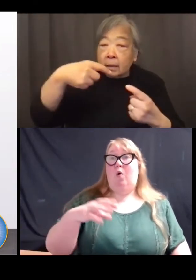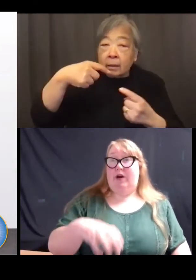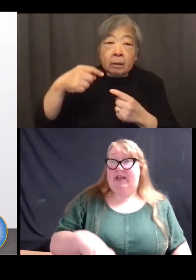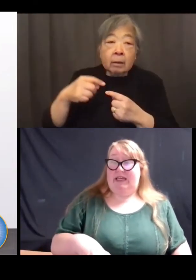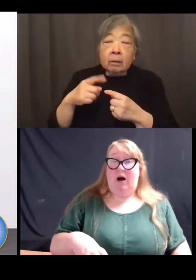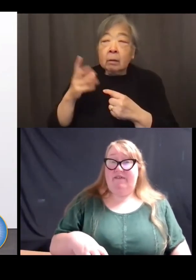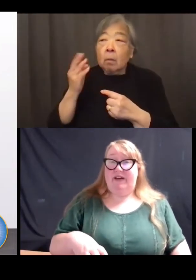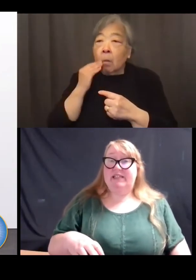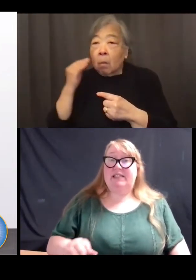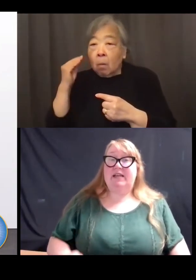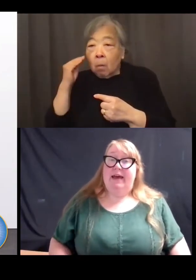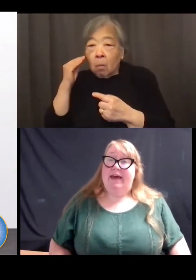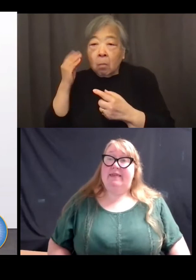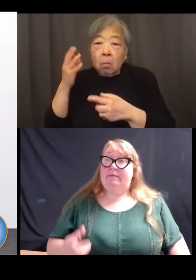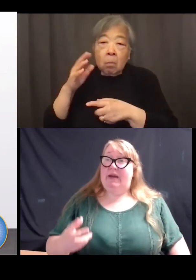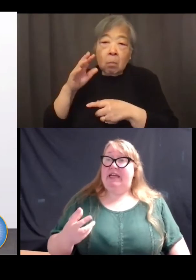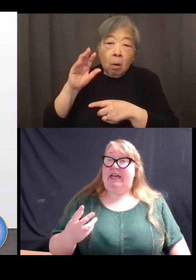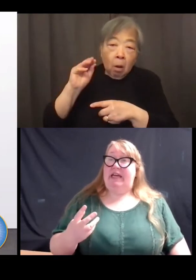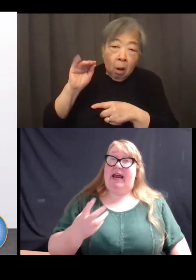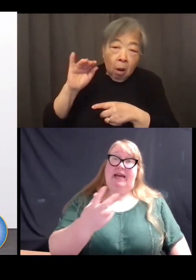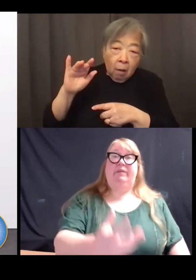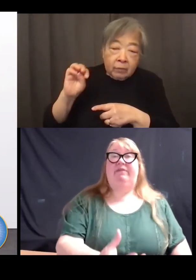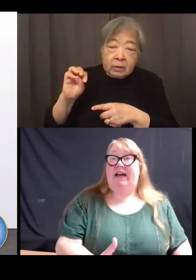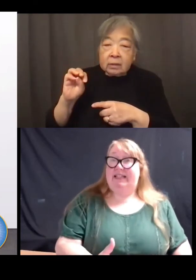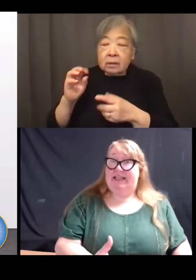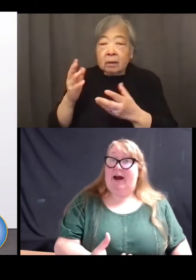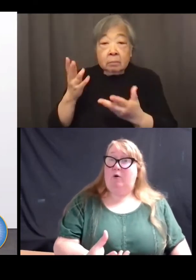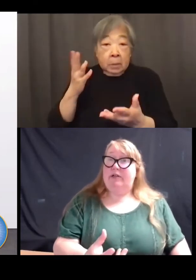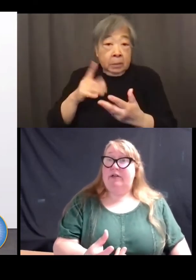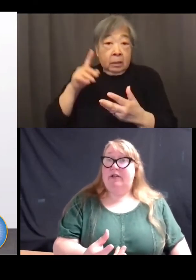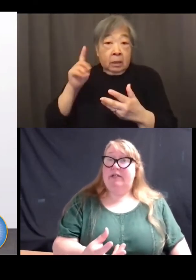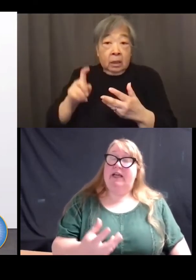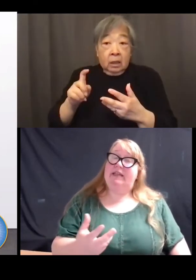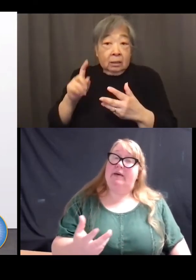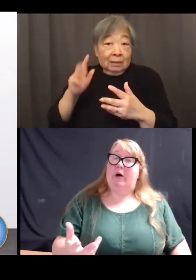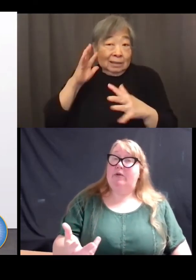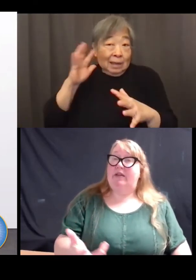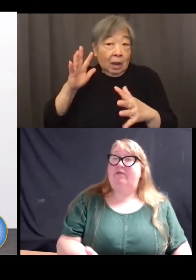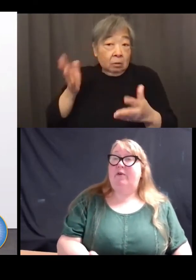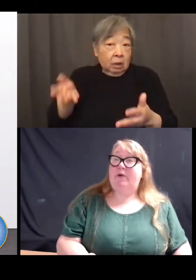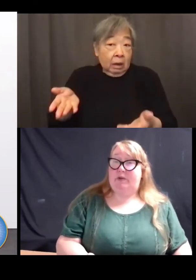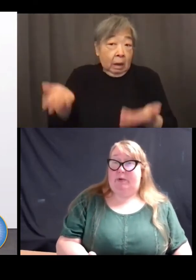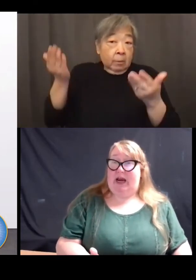or in the office, they may need amplified sound to let them know the phone is ringing